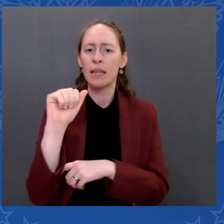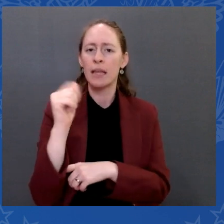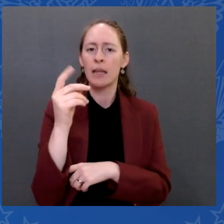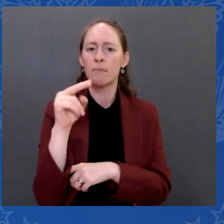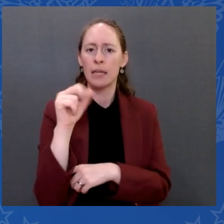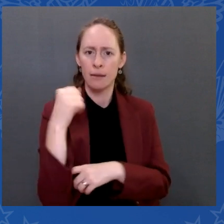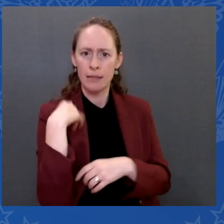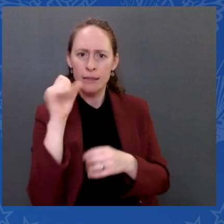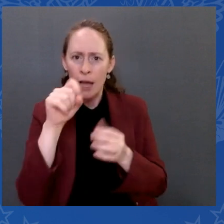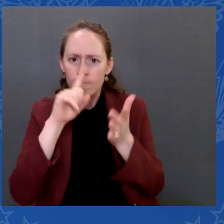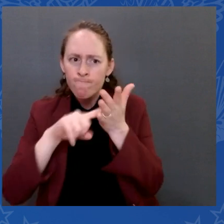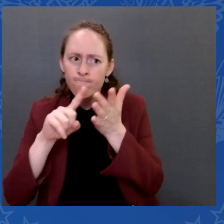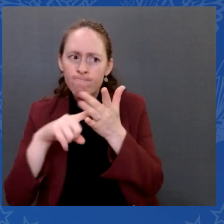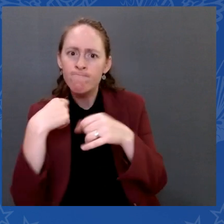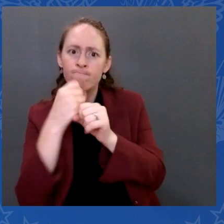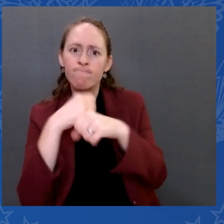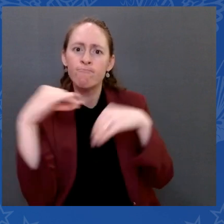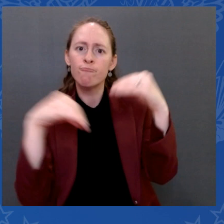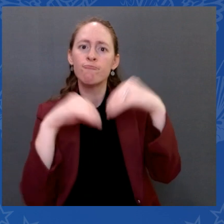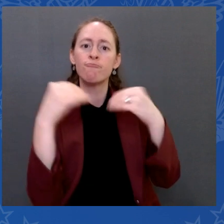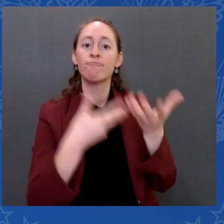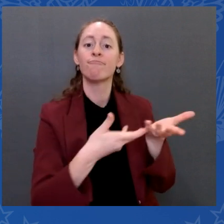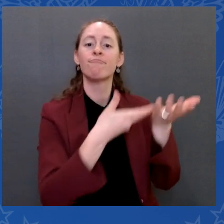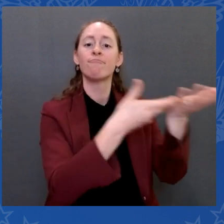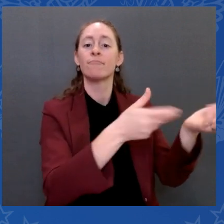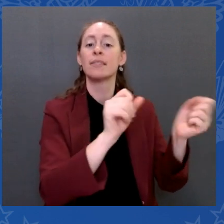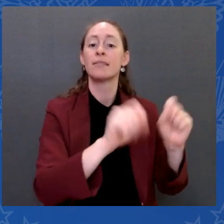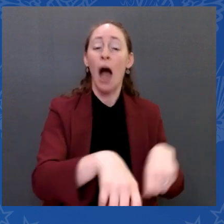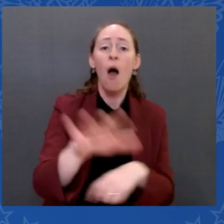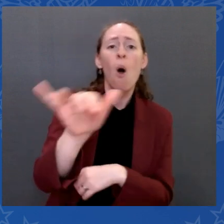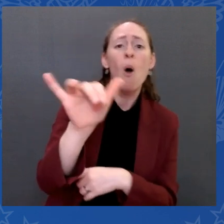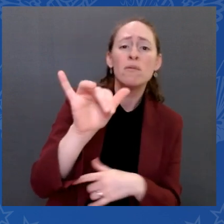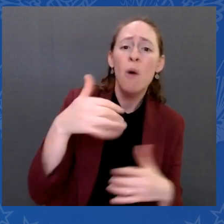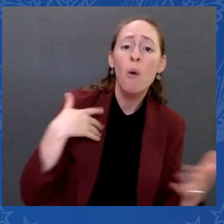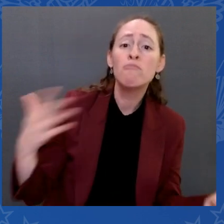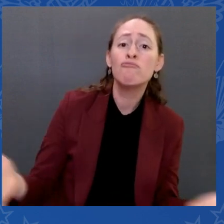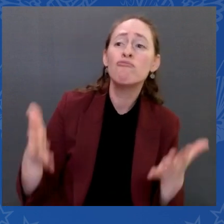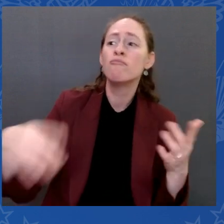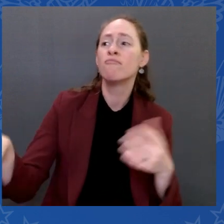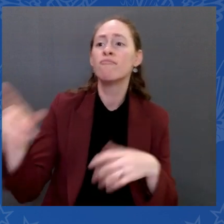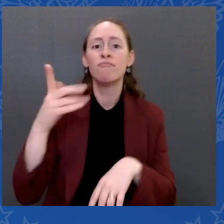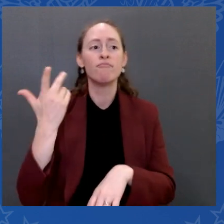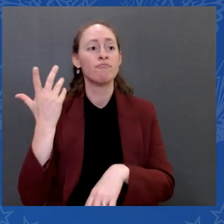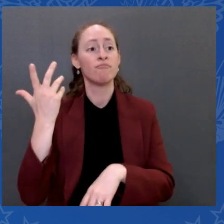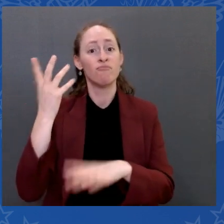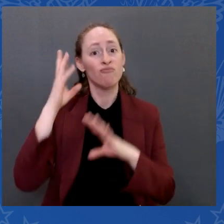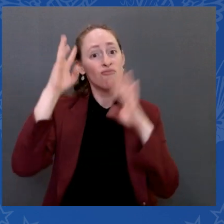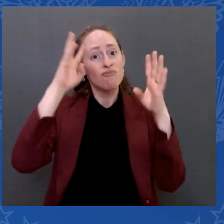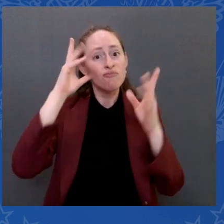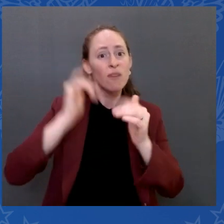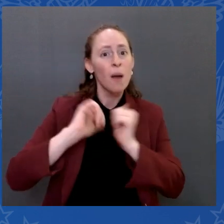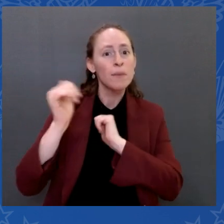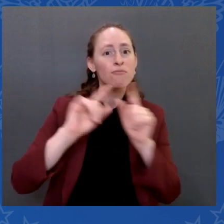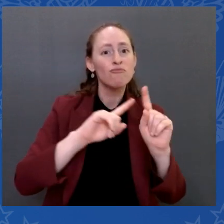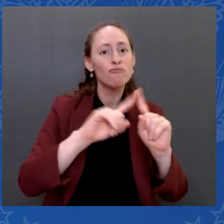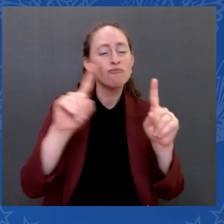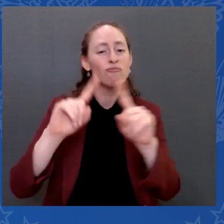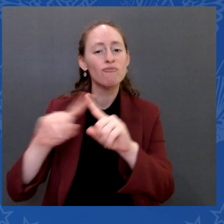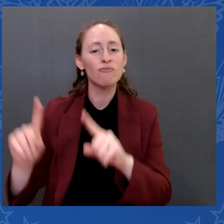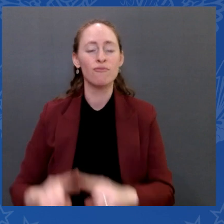In an era like that, we need to revise -- revitalize the U.S. semiconductor industry. It's imperative to maintain an effective deterrent,